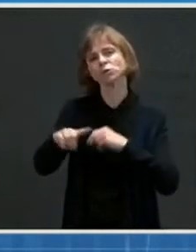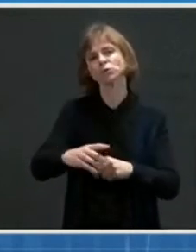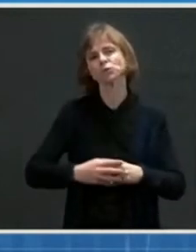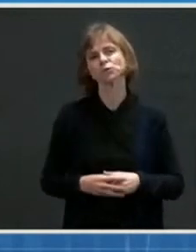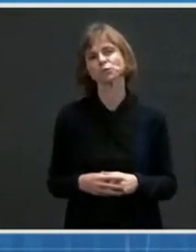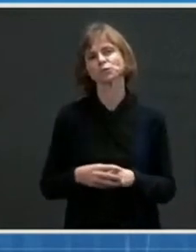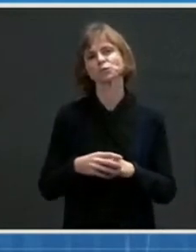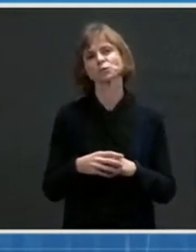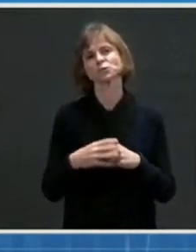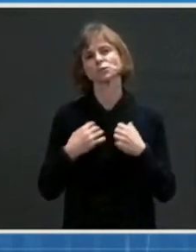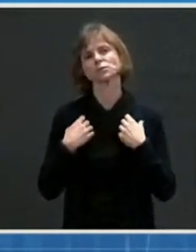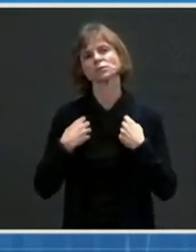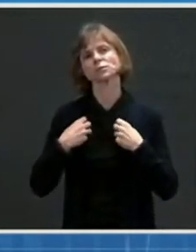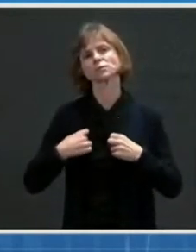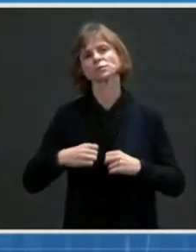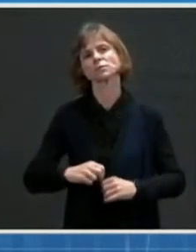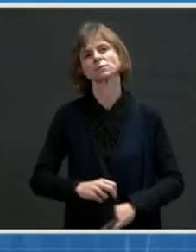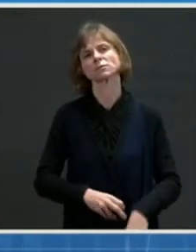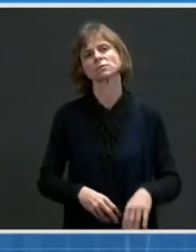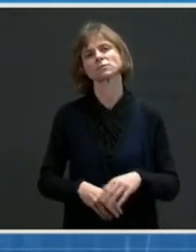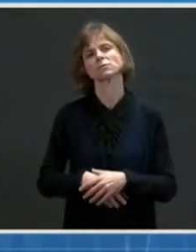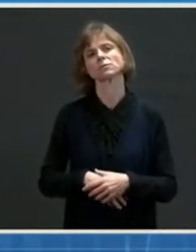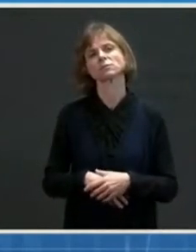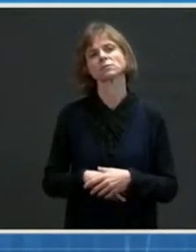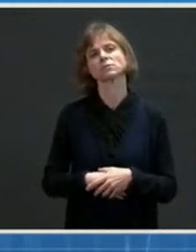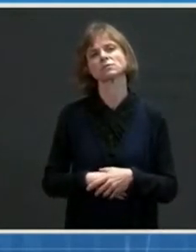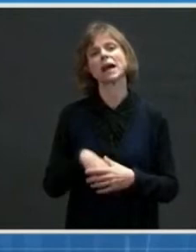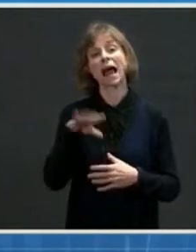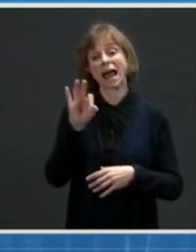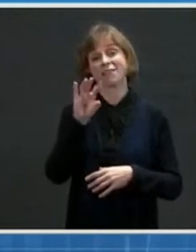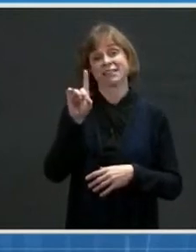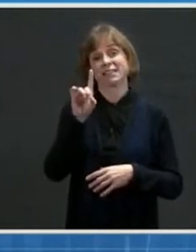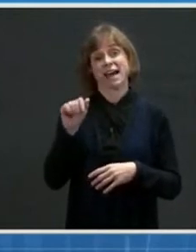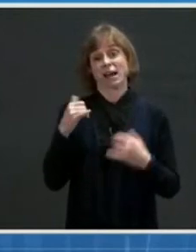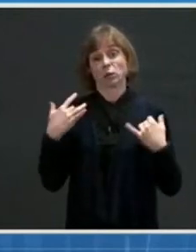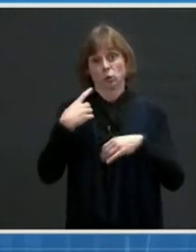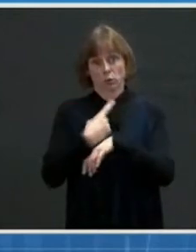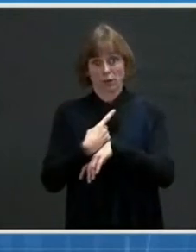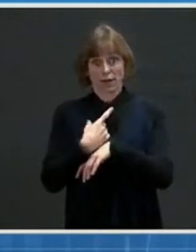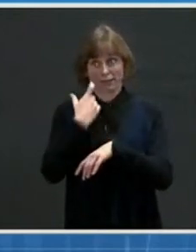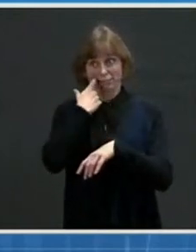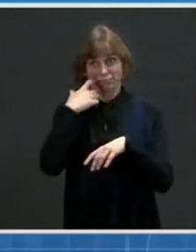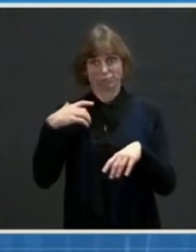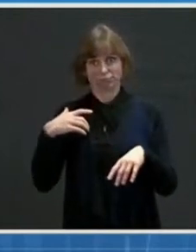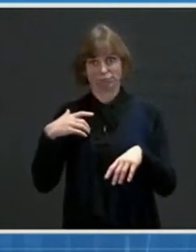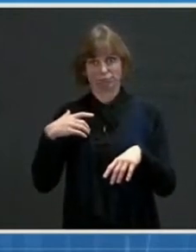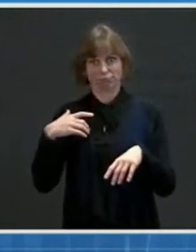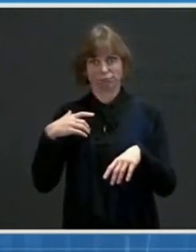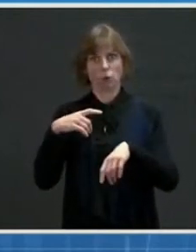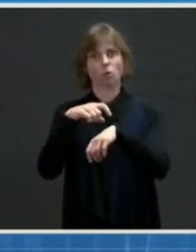FINALLY, I WANT TO JUST BRING TO YOUR ATTENTION SOMETHING